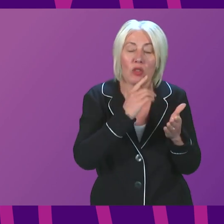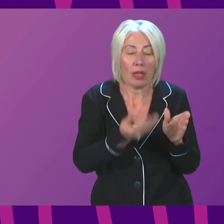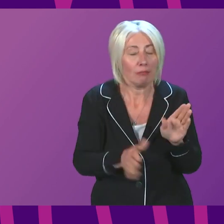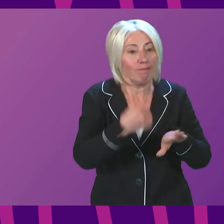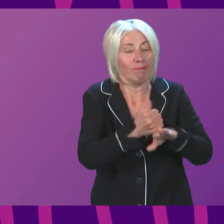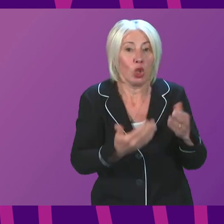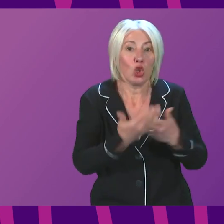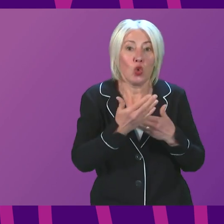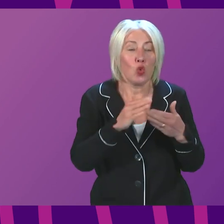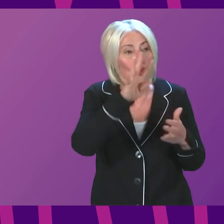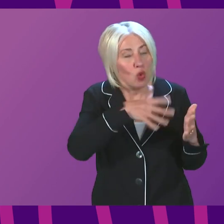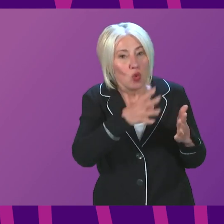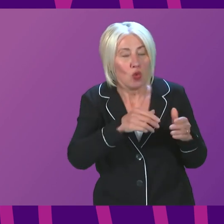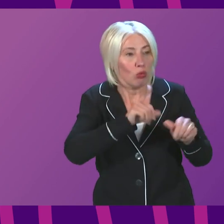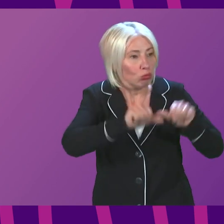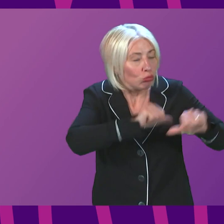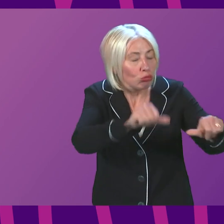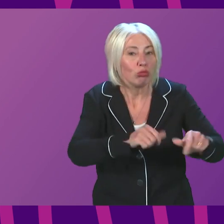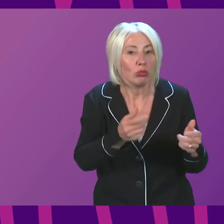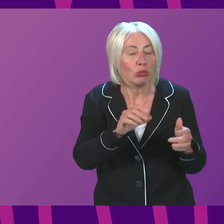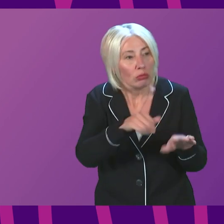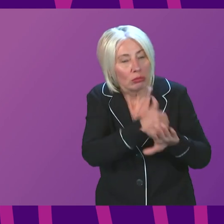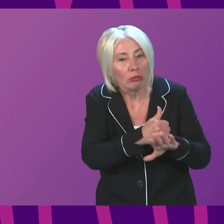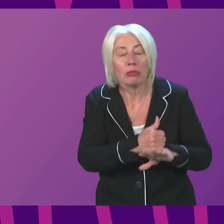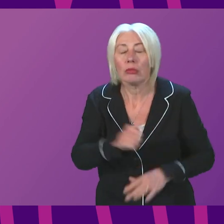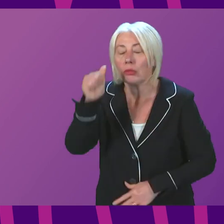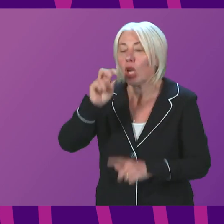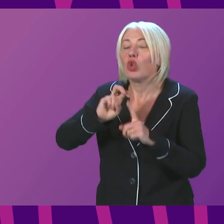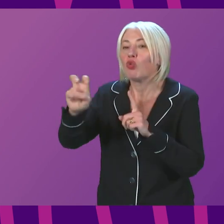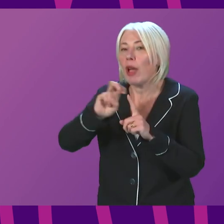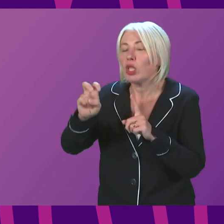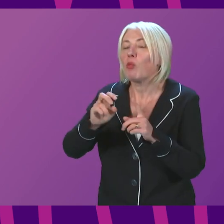I know that the Minister for Transport is very aware of the concerns that communities